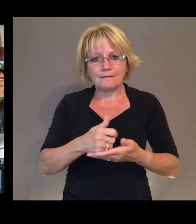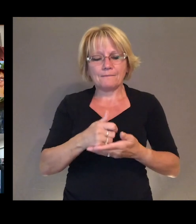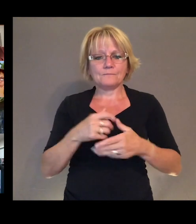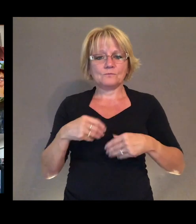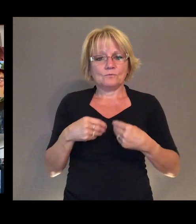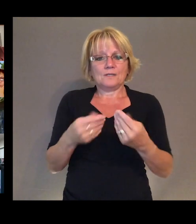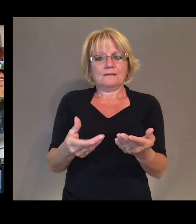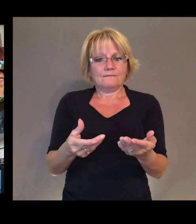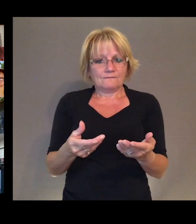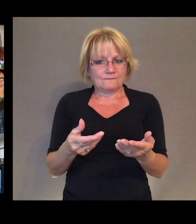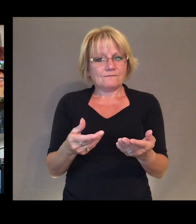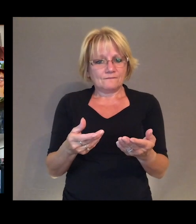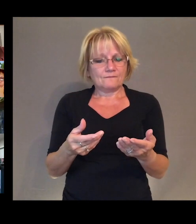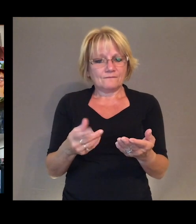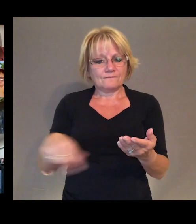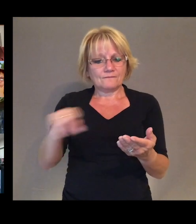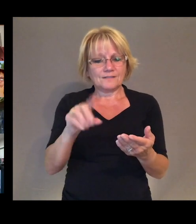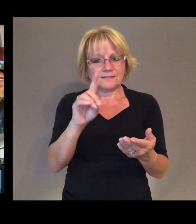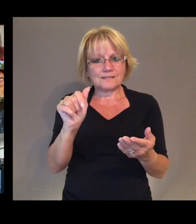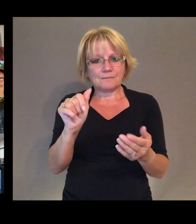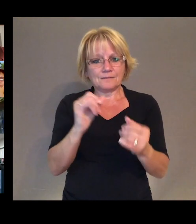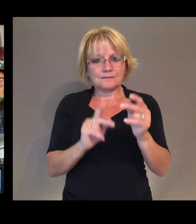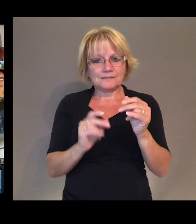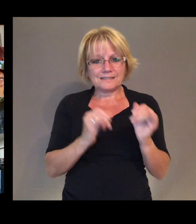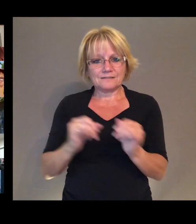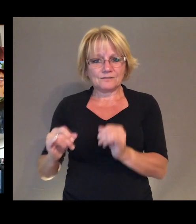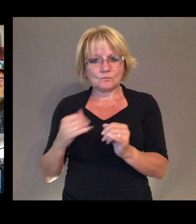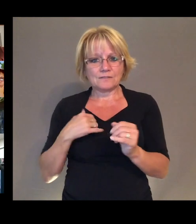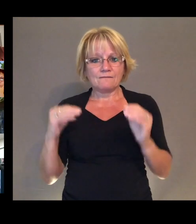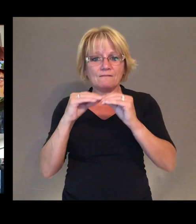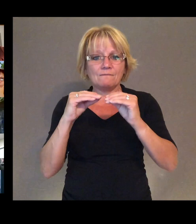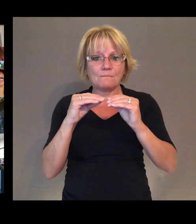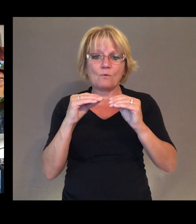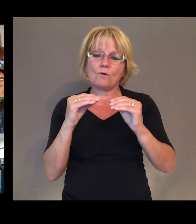people with disabilities, a fair shot at life, right? But it's kind of turned into this thing